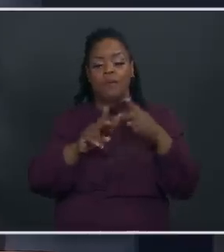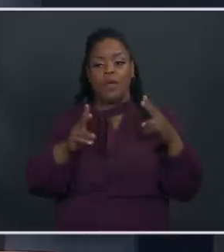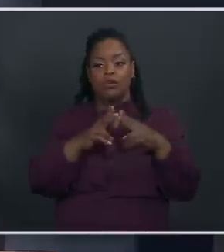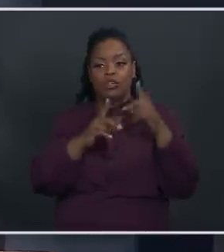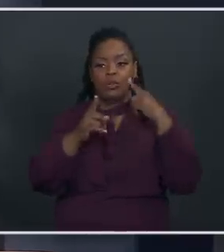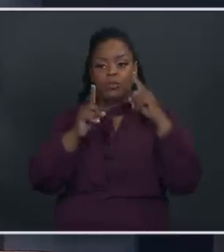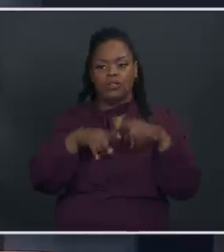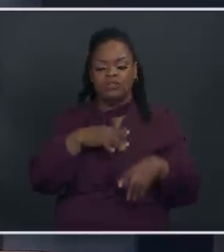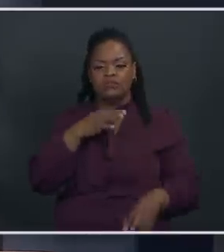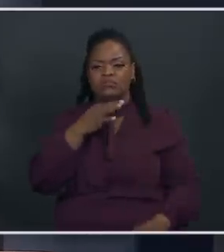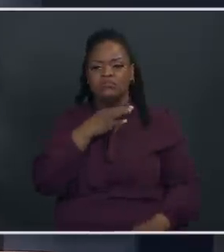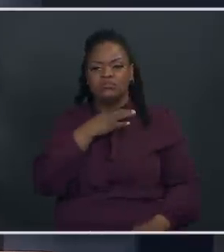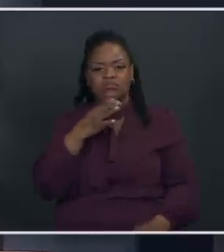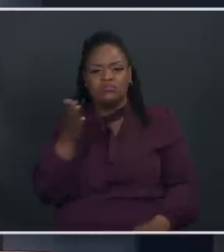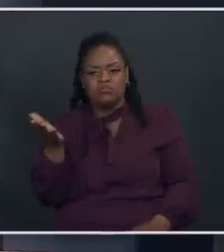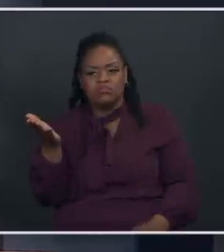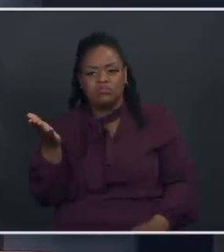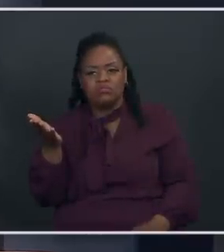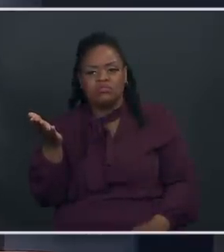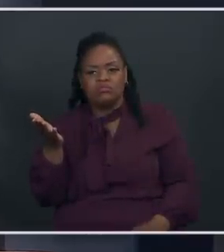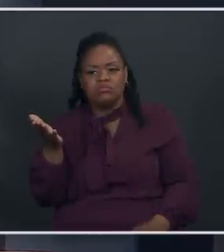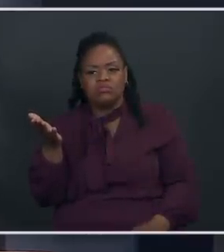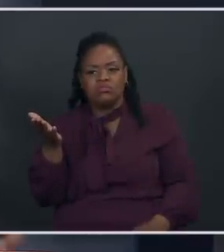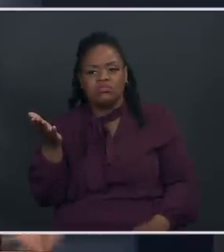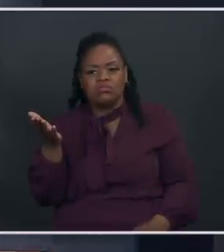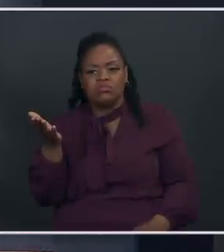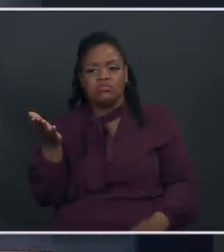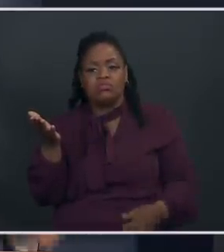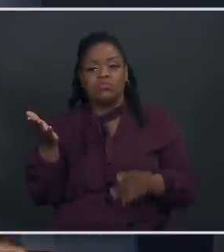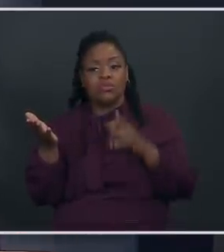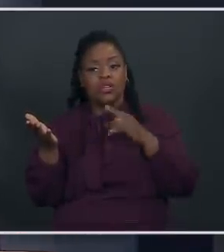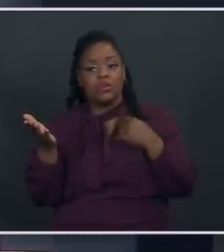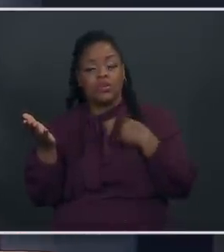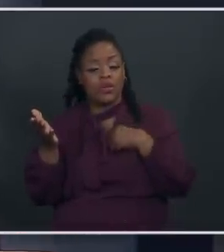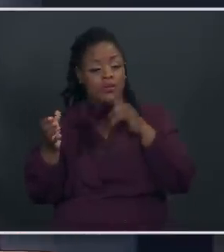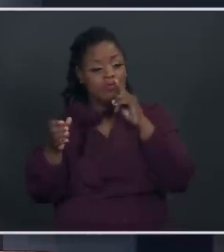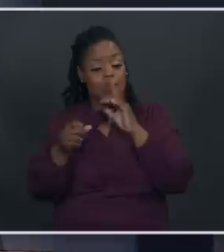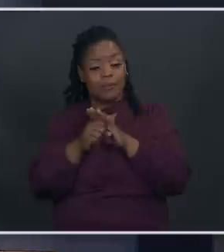and I think our word is strong. I've been on the phone for the last few days,